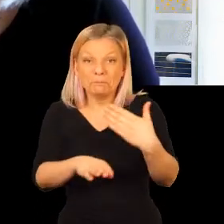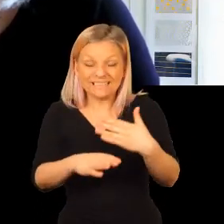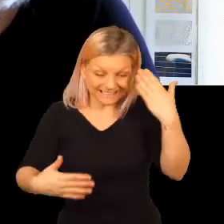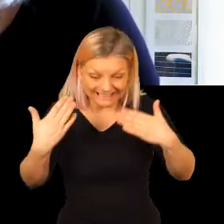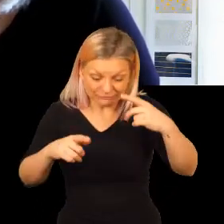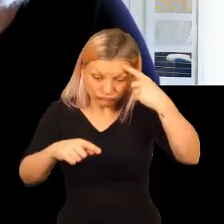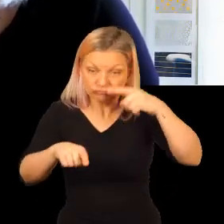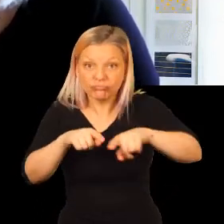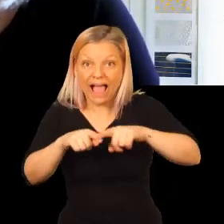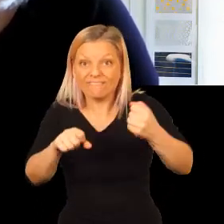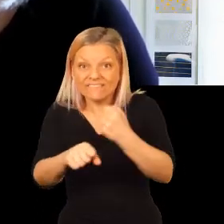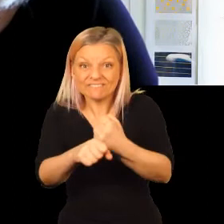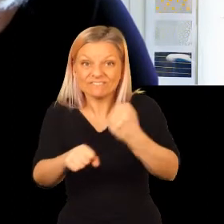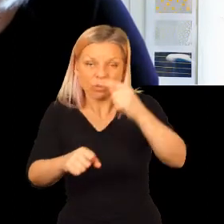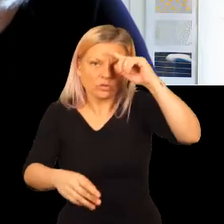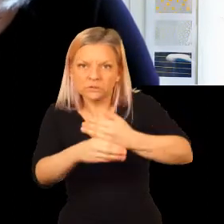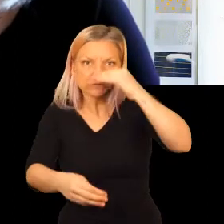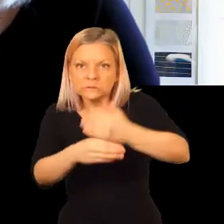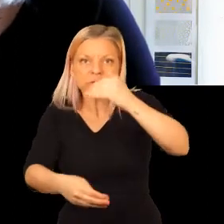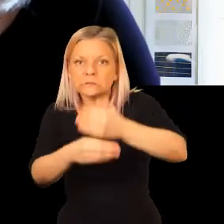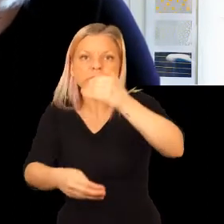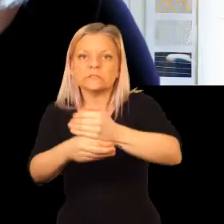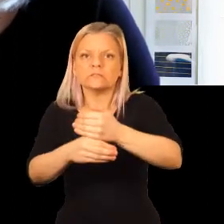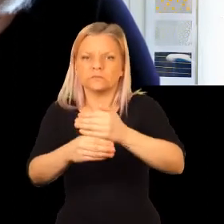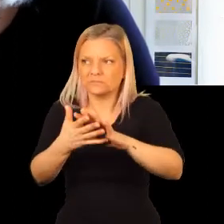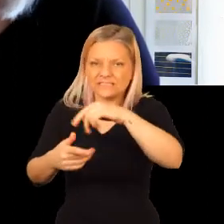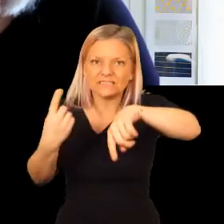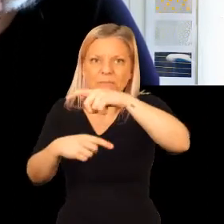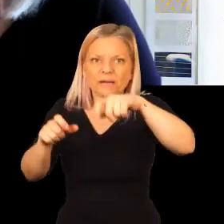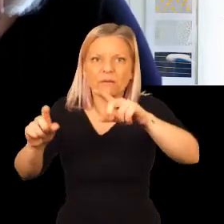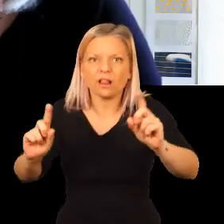so busy trying to fix it or shut it down instead of going what's making people go mad in the first